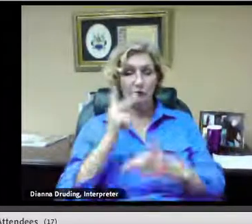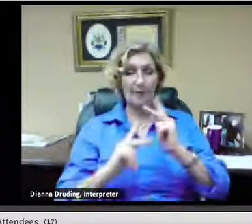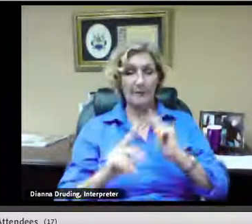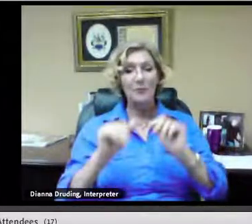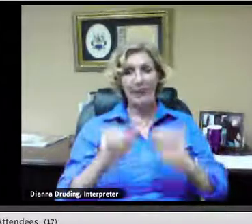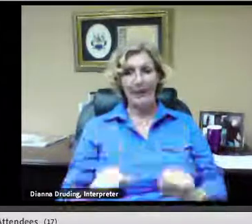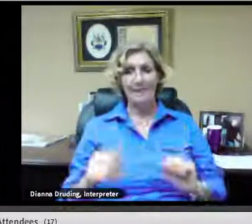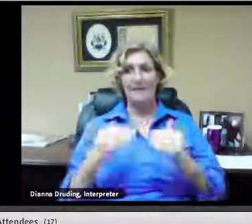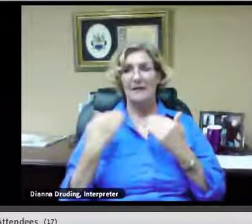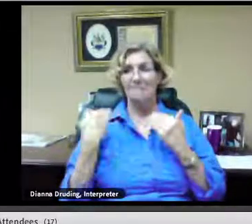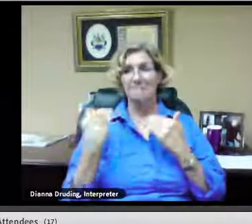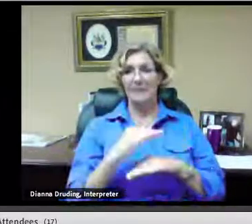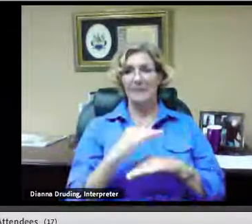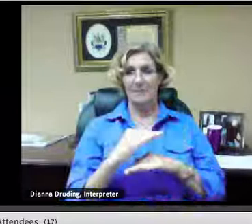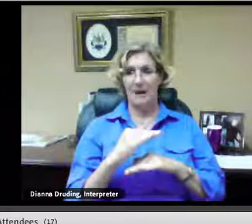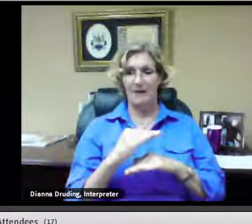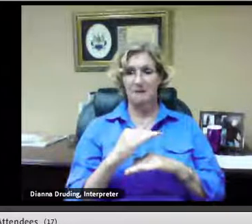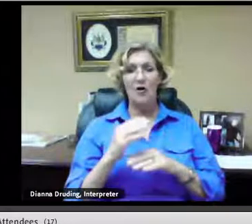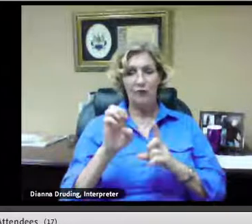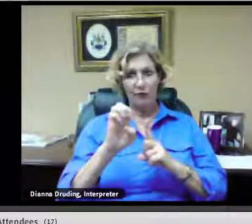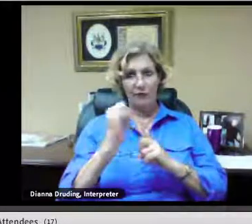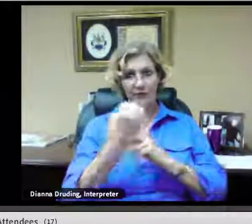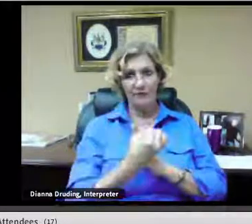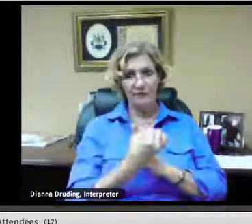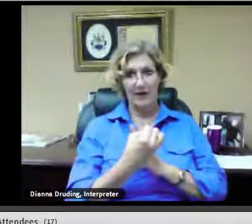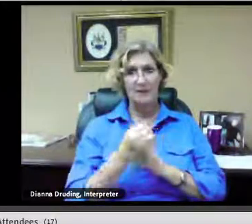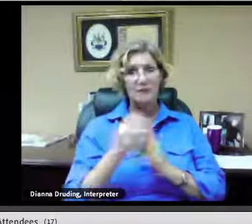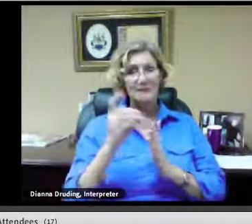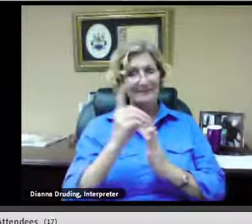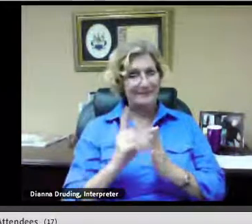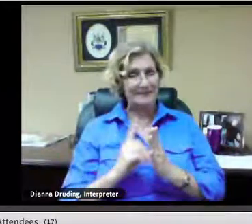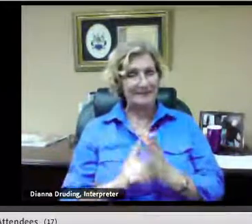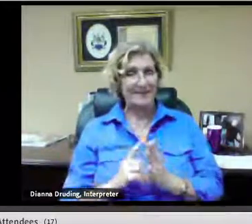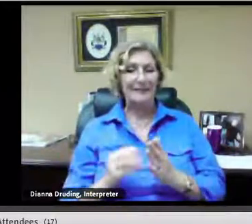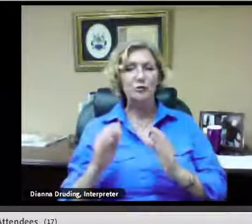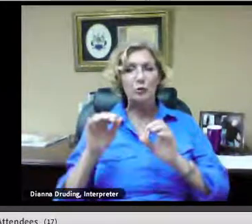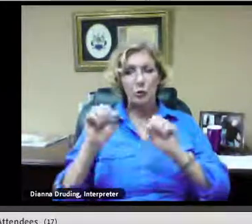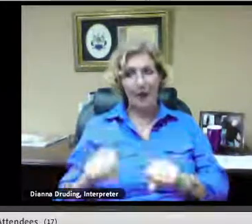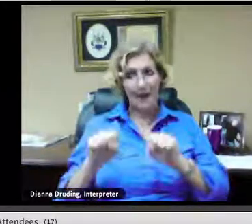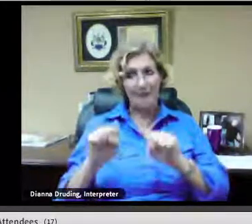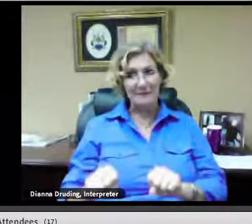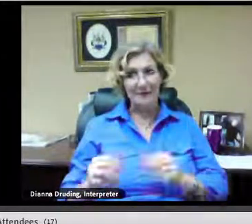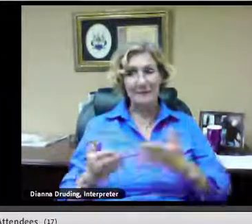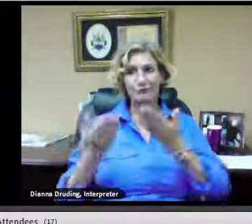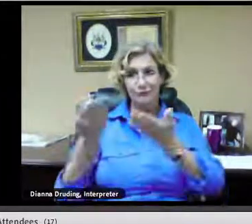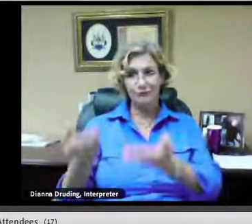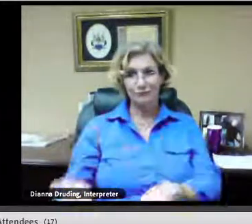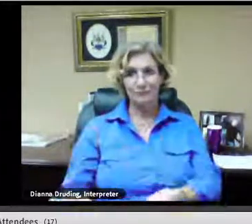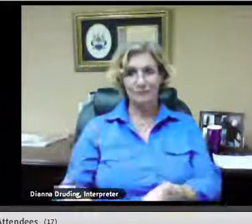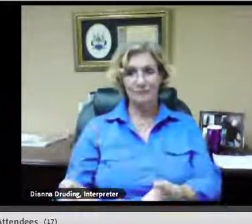accommodate varying functional abilities. So really what that gets down to is folks just looking at their programs,